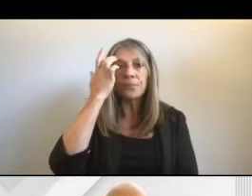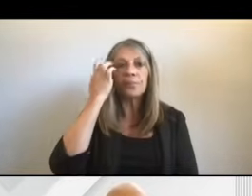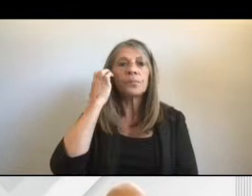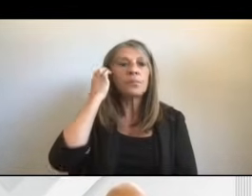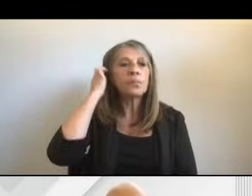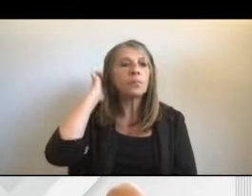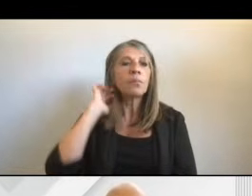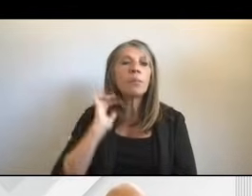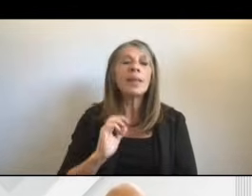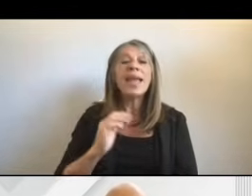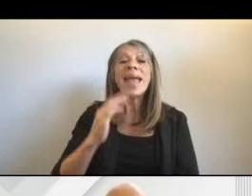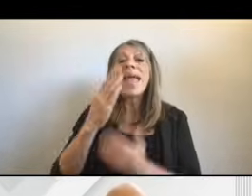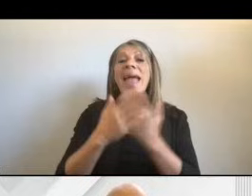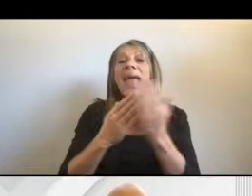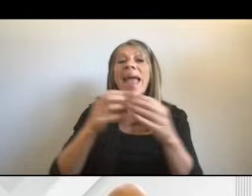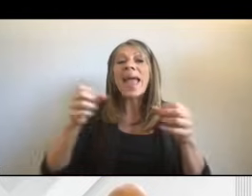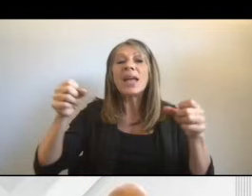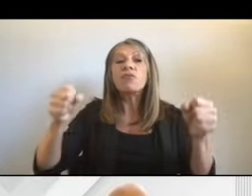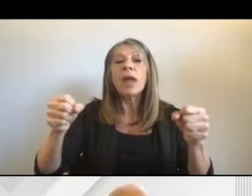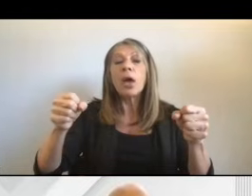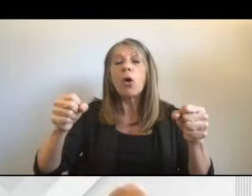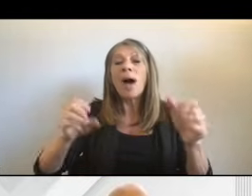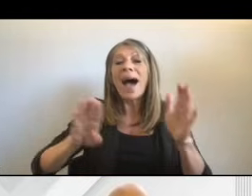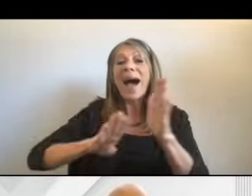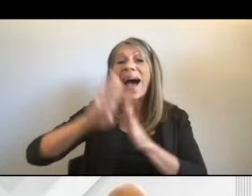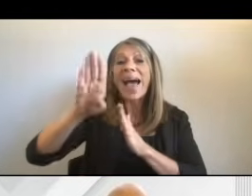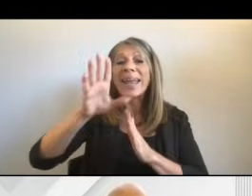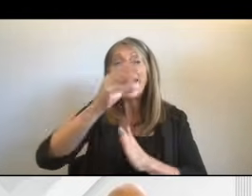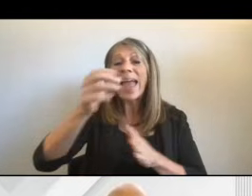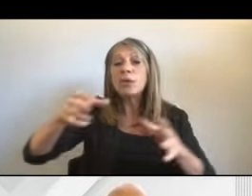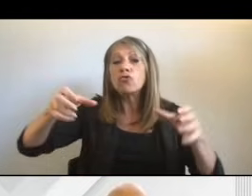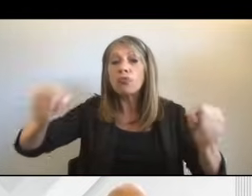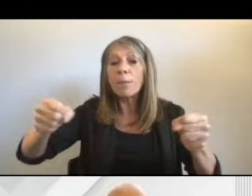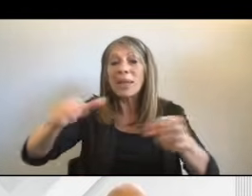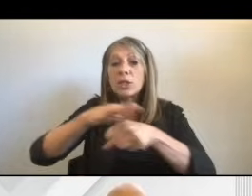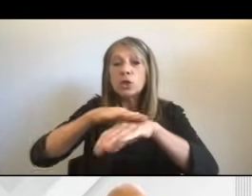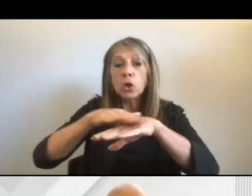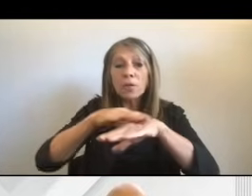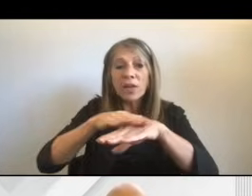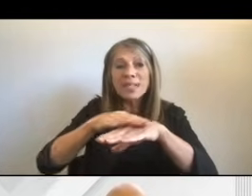Handrail height and gripping surface. The top of the gripping surfaces and handrails must